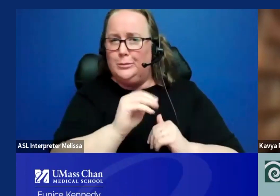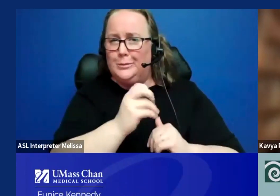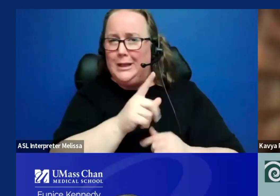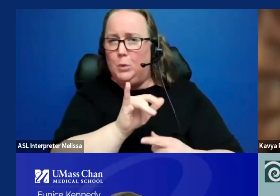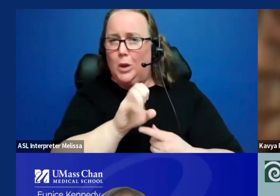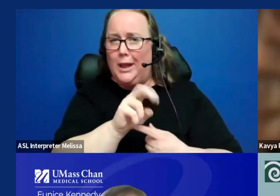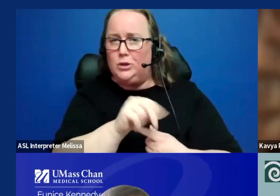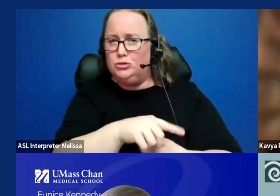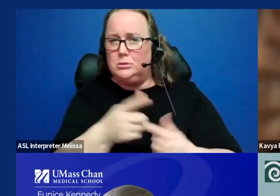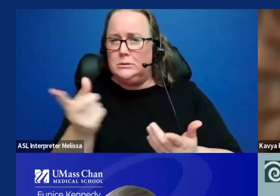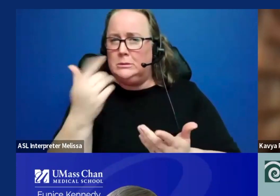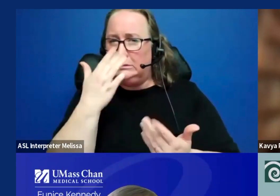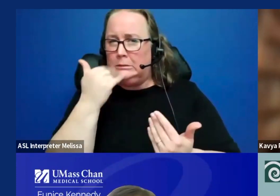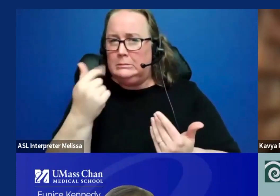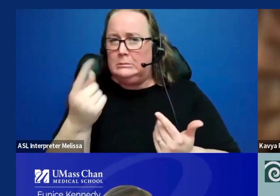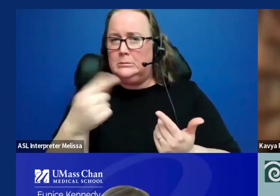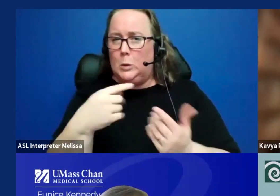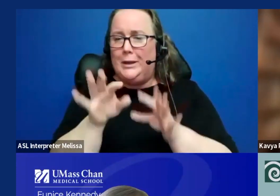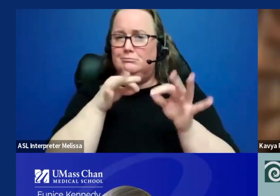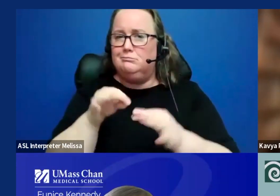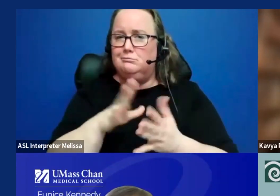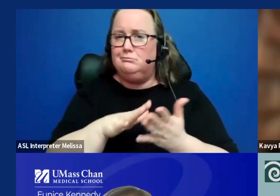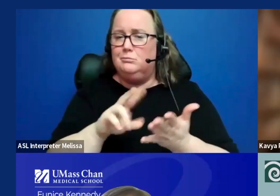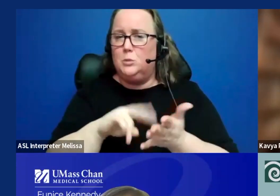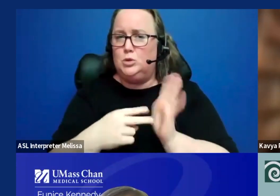So if you are the person who submitted that question,